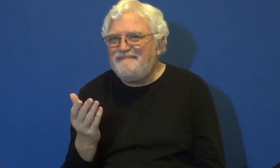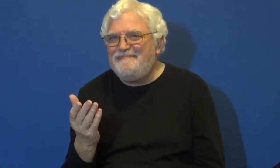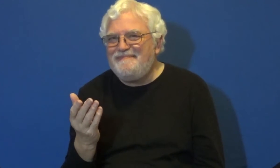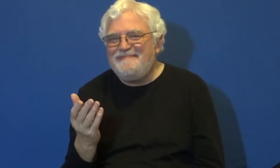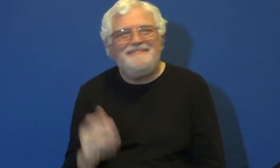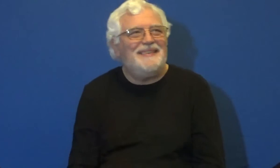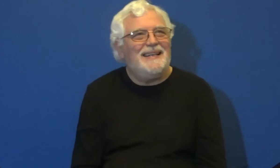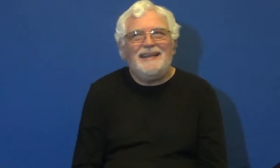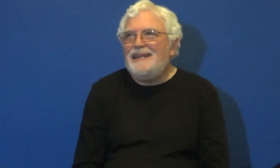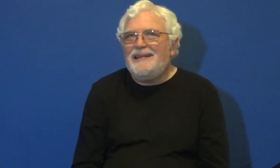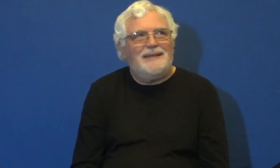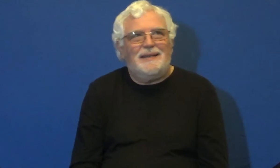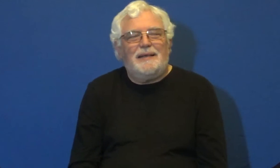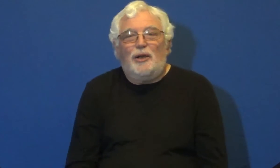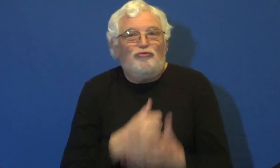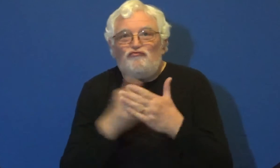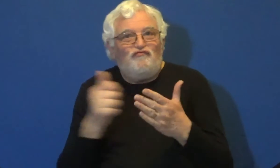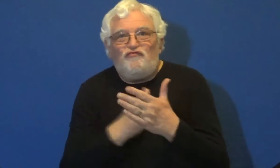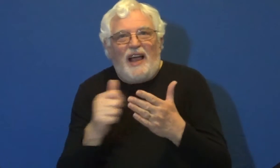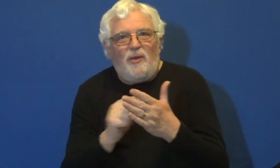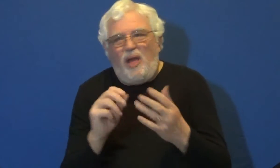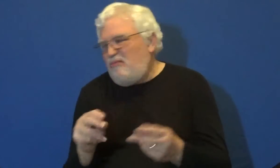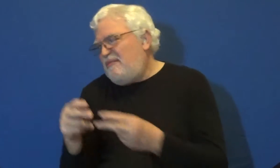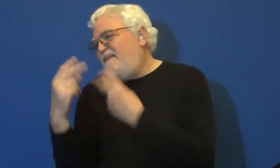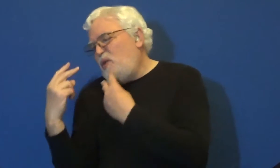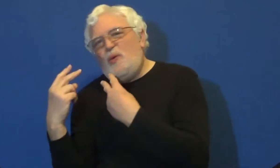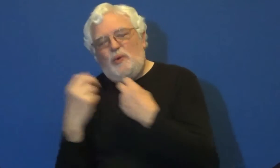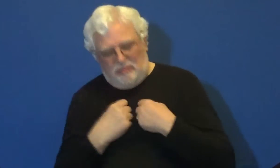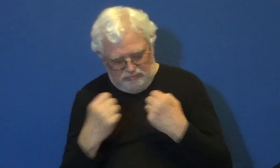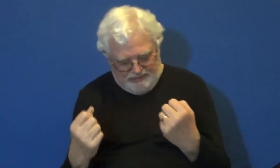with frequent reviews and reassessments along the way.